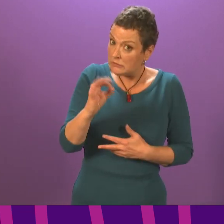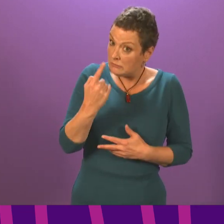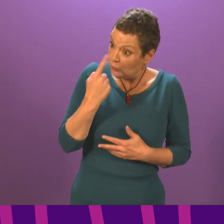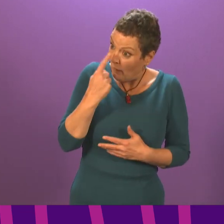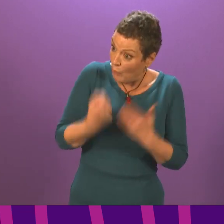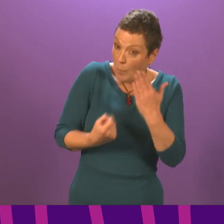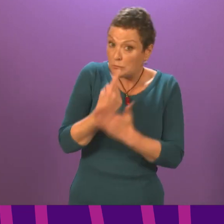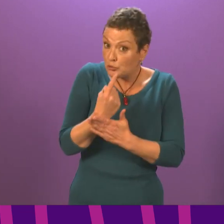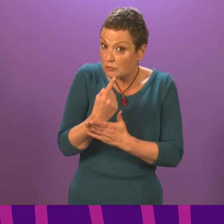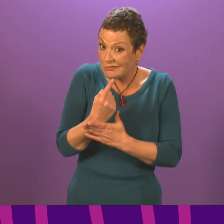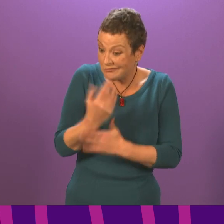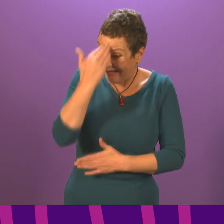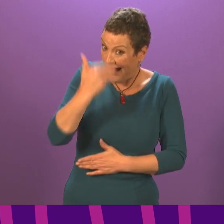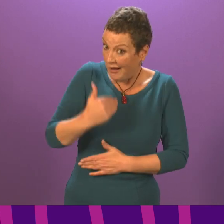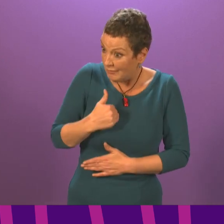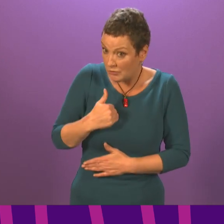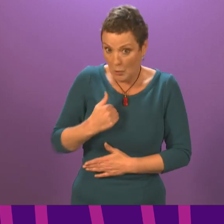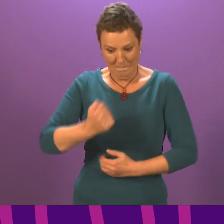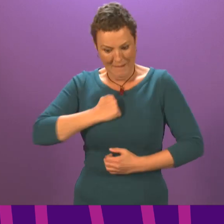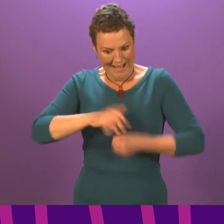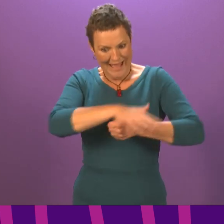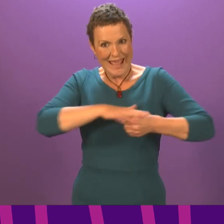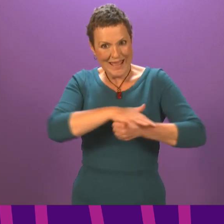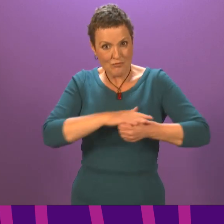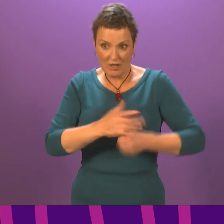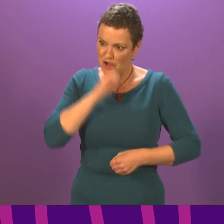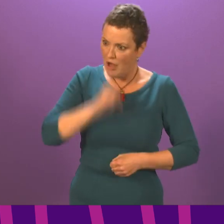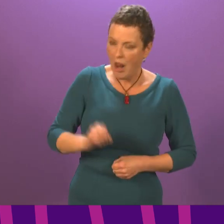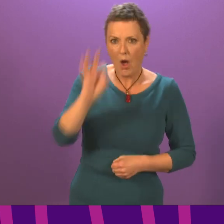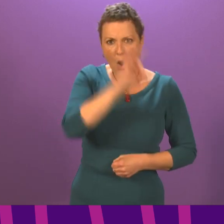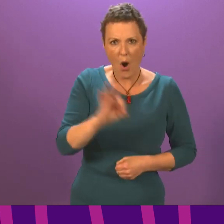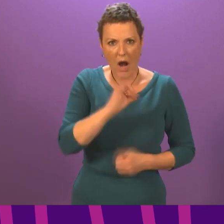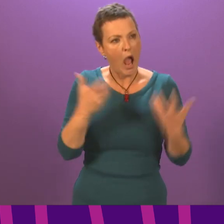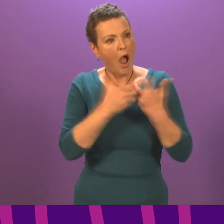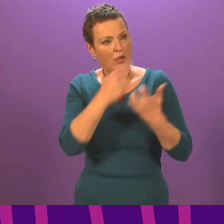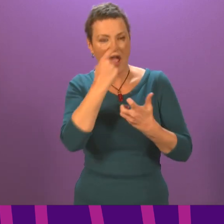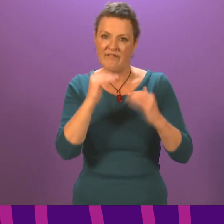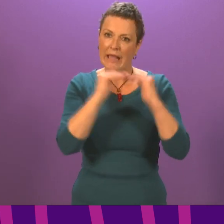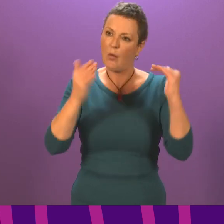update Parliament on how islanders in my constituency and Shetland will have equal access to the